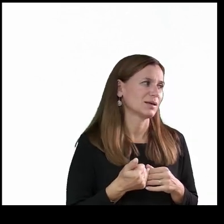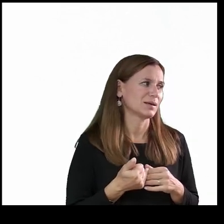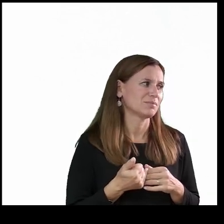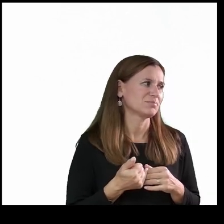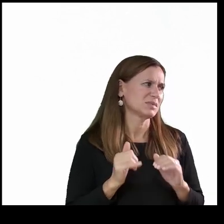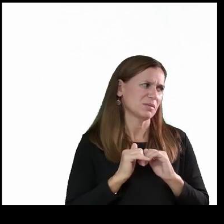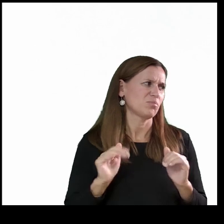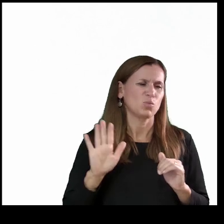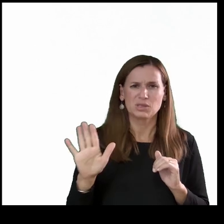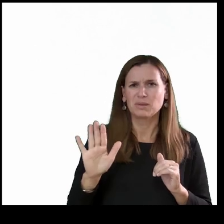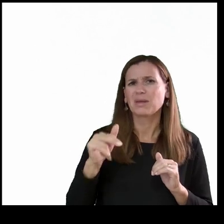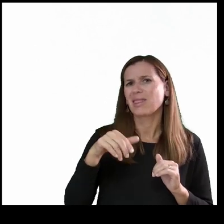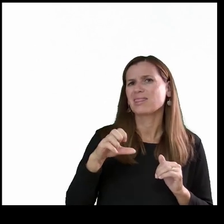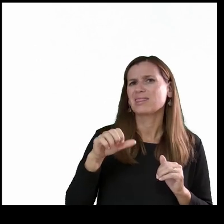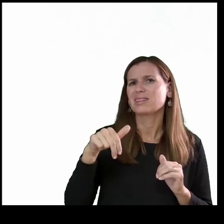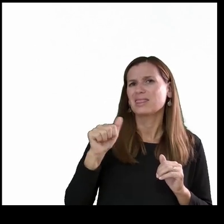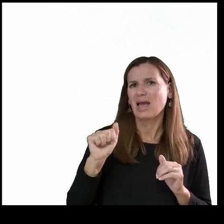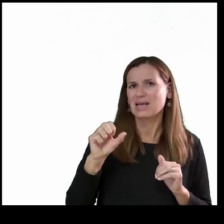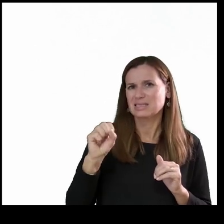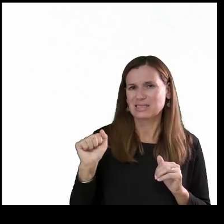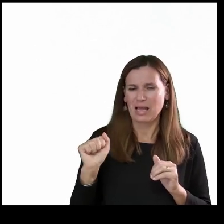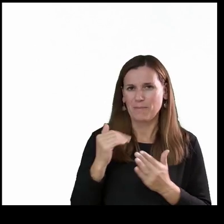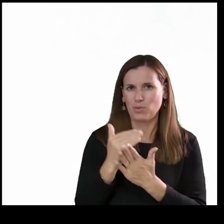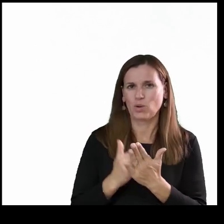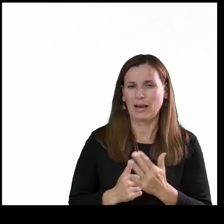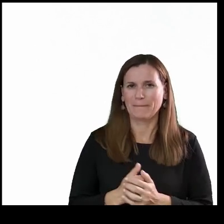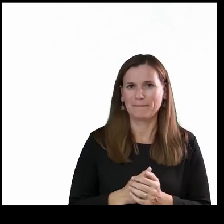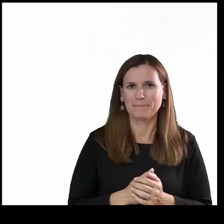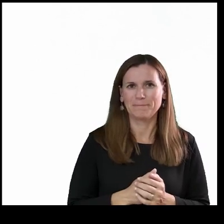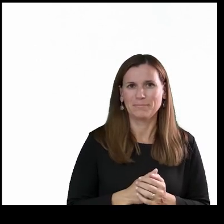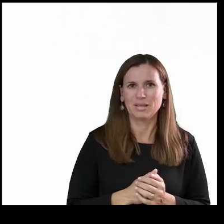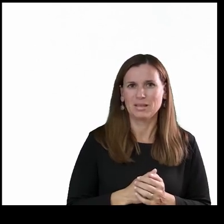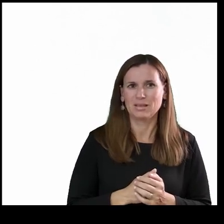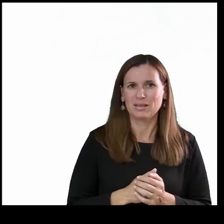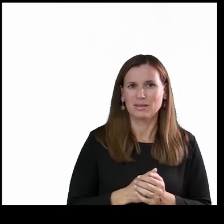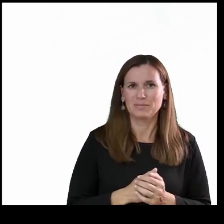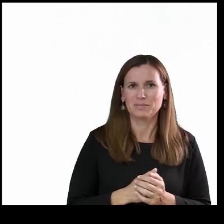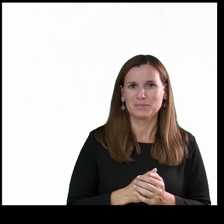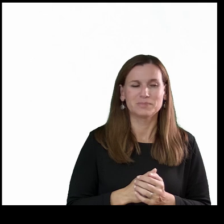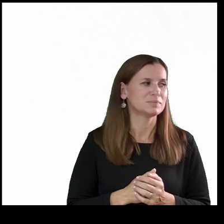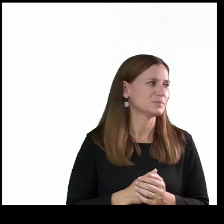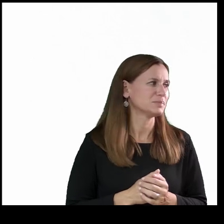Now, now what is this top down approach?